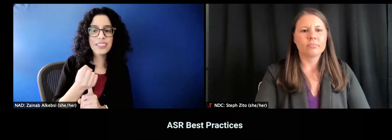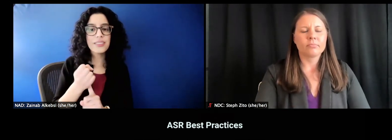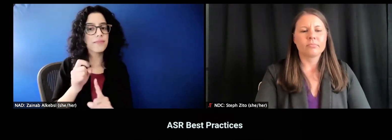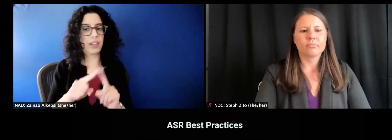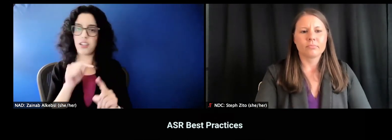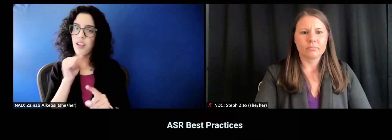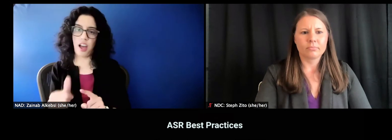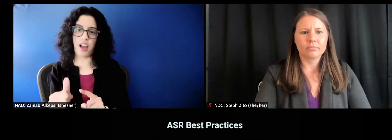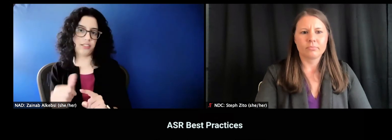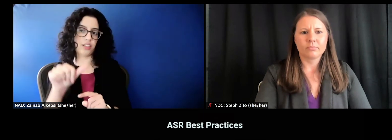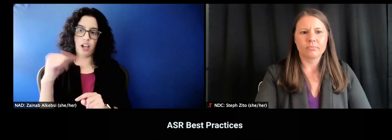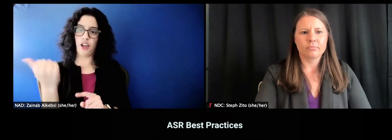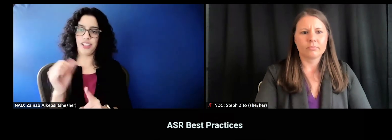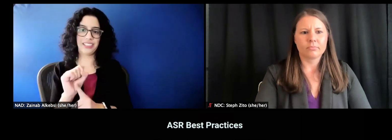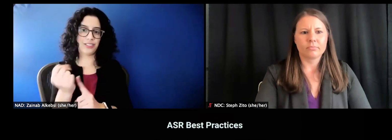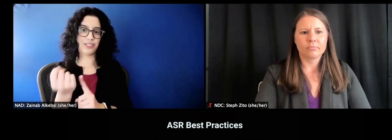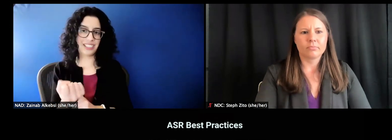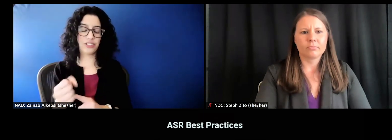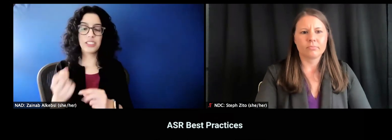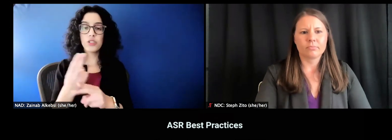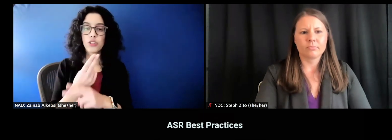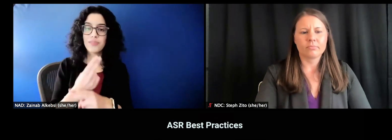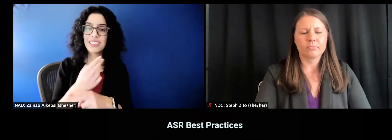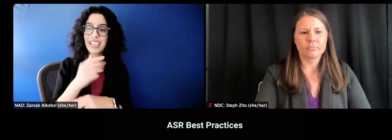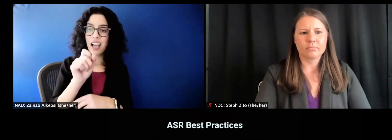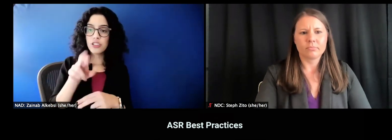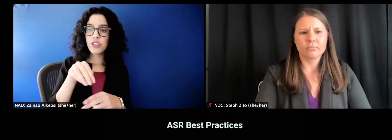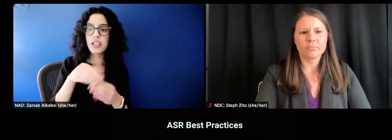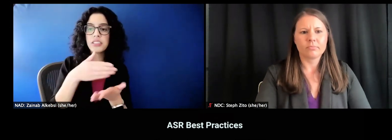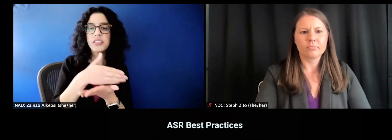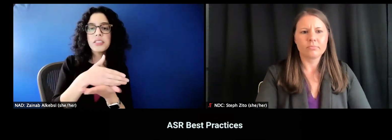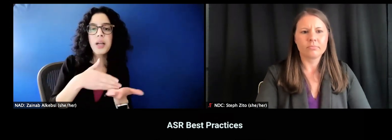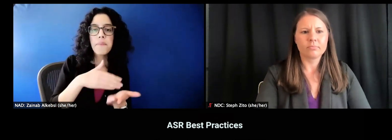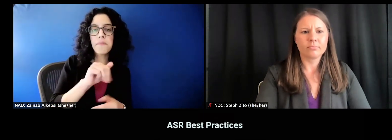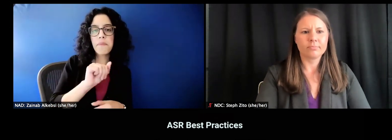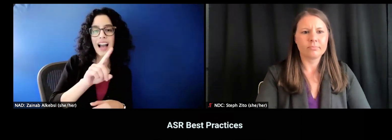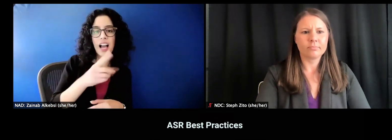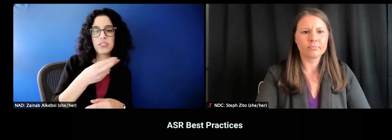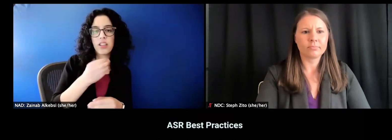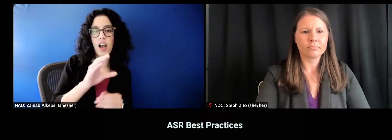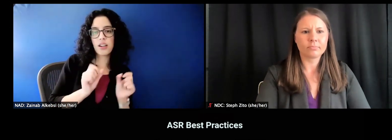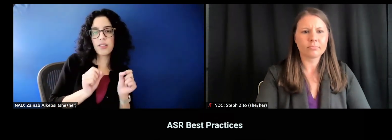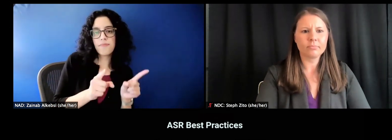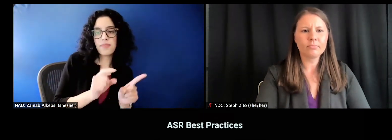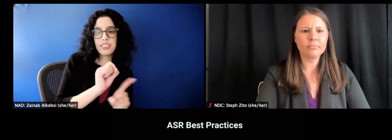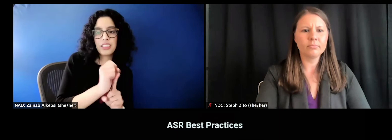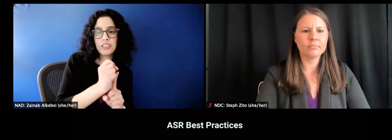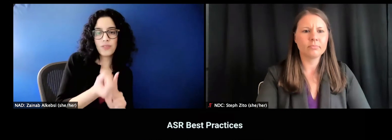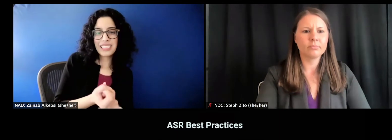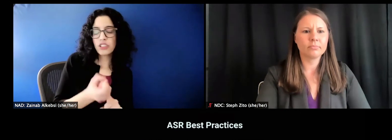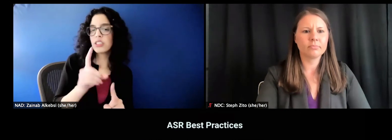but not in every situation. Using ASR in some ad hoc situations